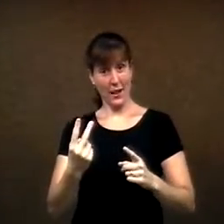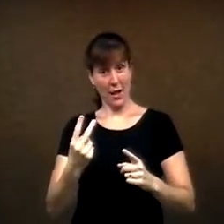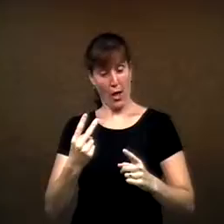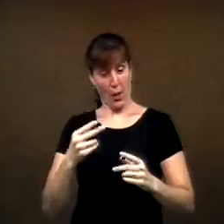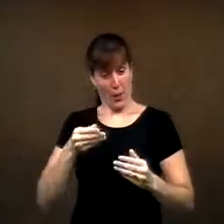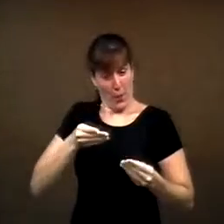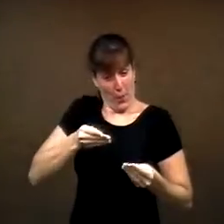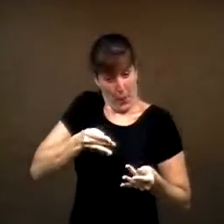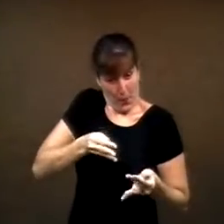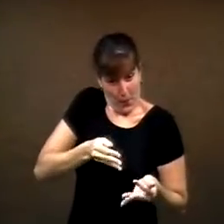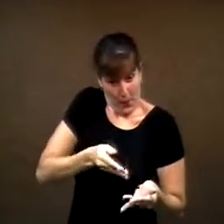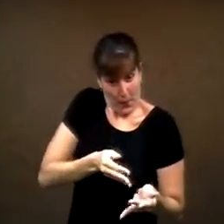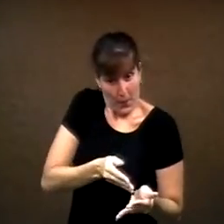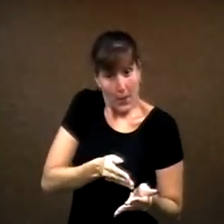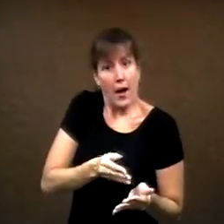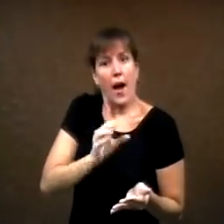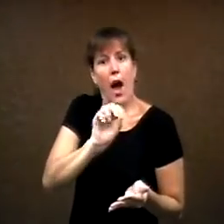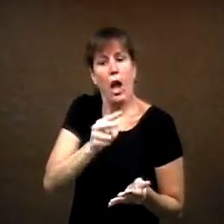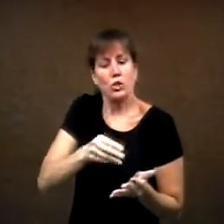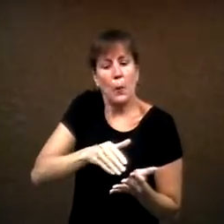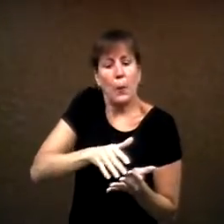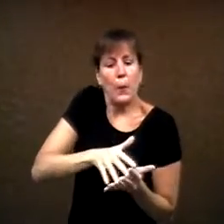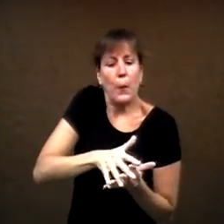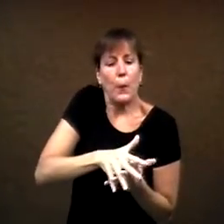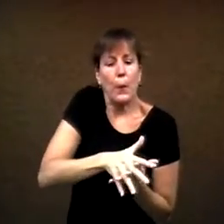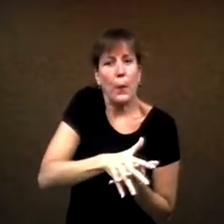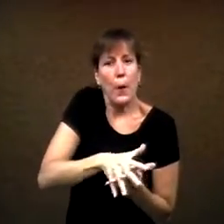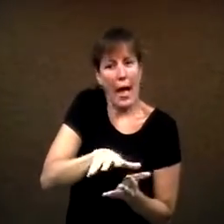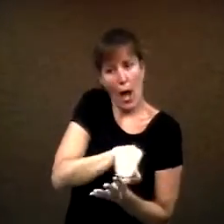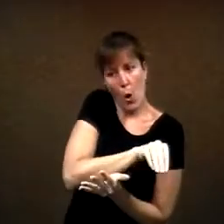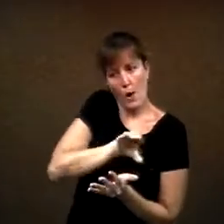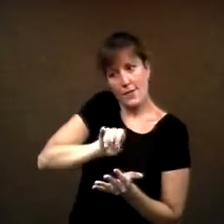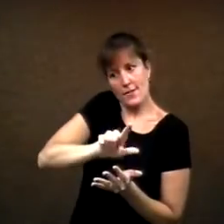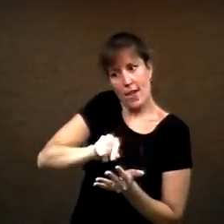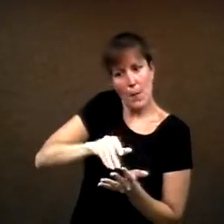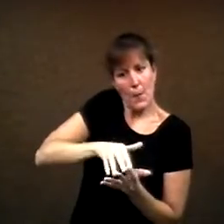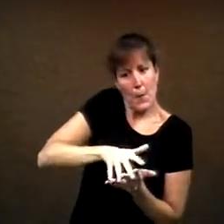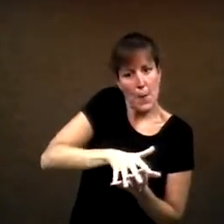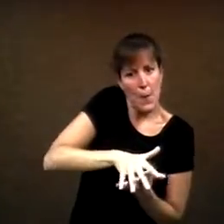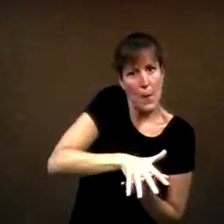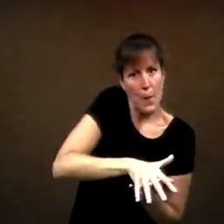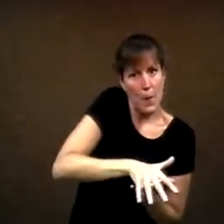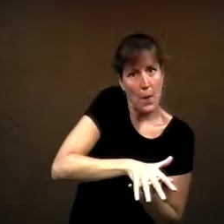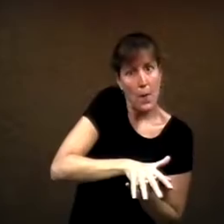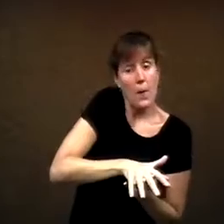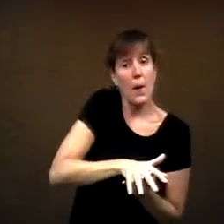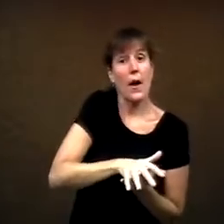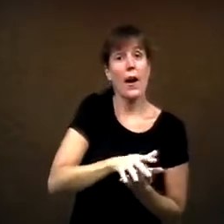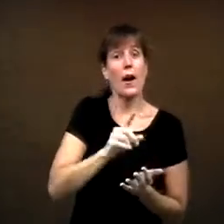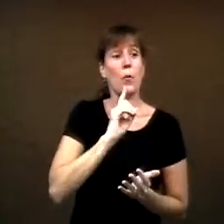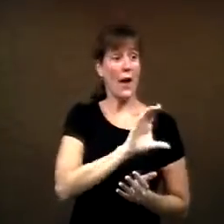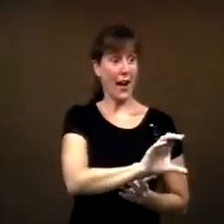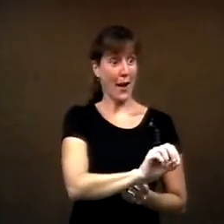oxygen diffuses readily out of these small tissues. When a tissue builds up carbon dioxide, and needs